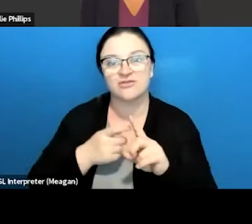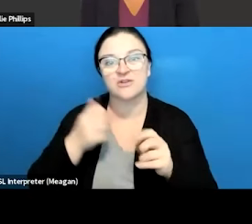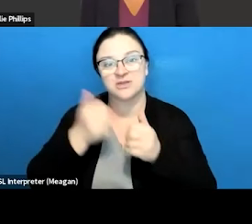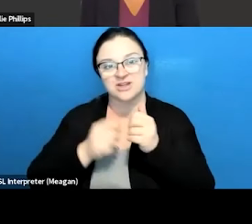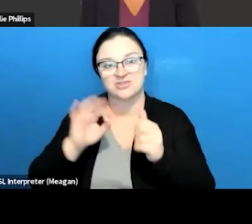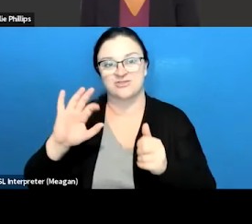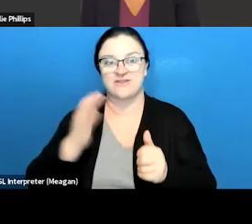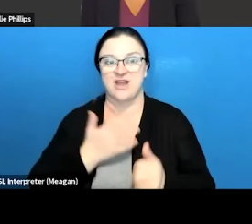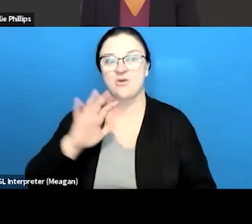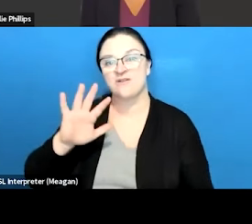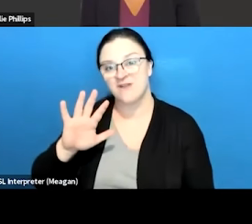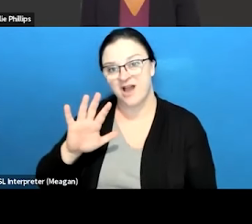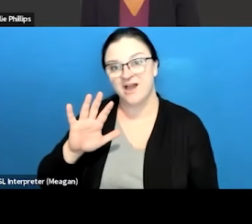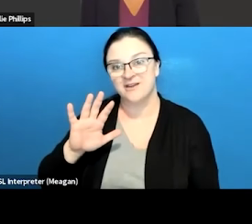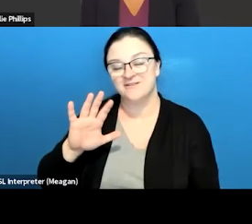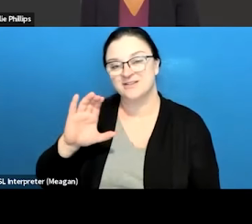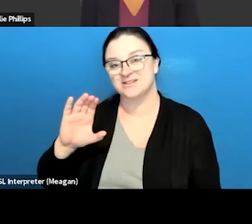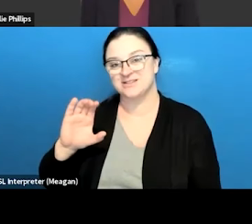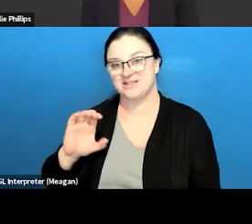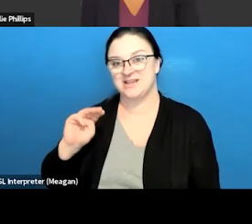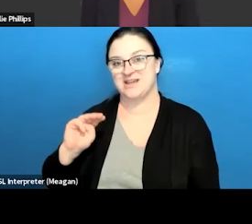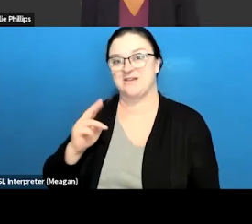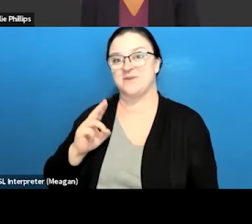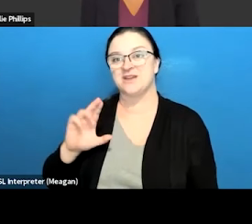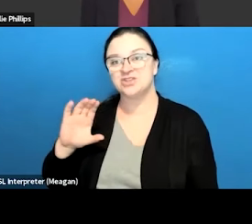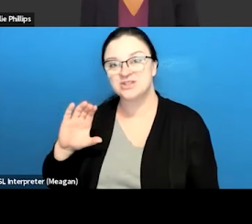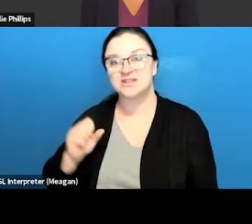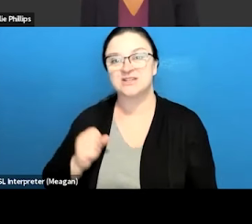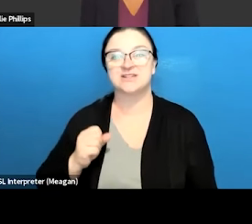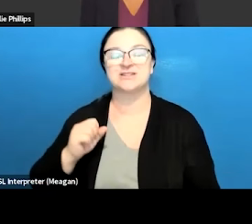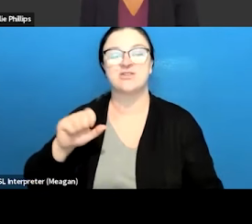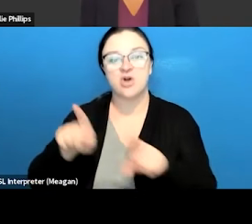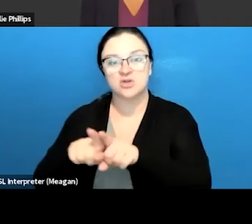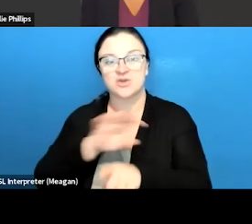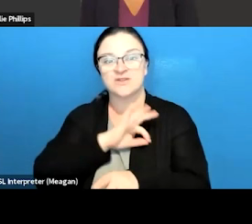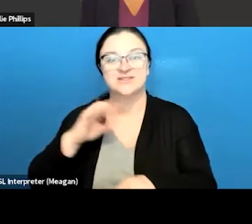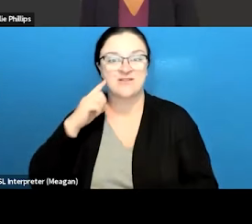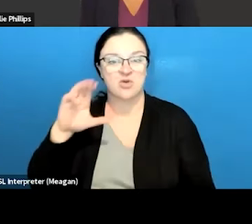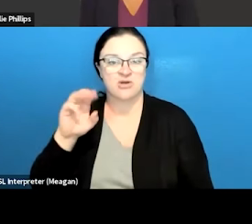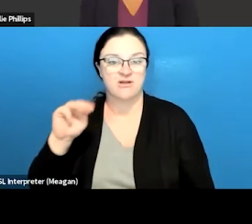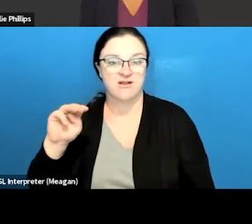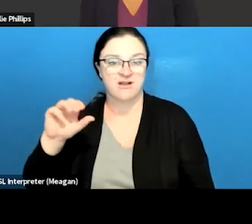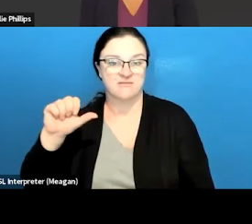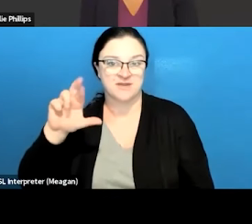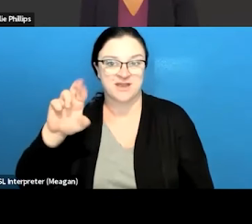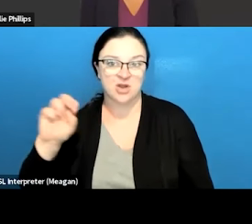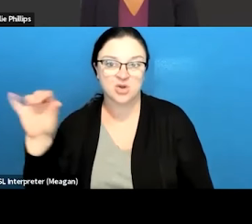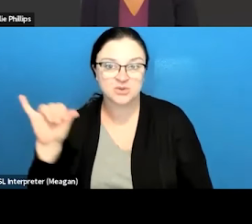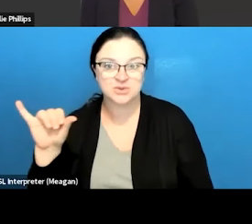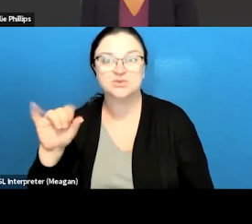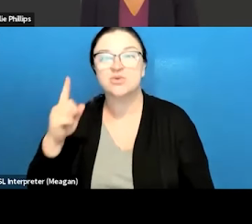as well as the staff for CommCare. And so one of the things that we are beginning to do